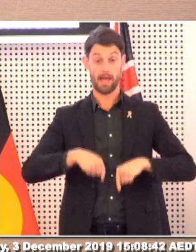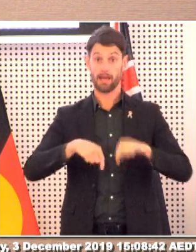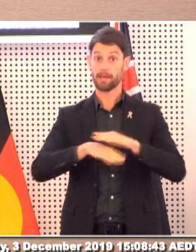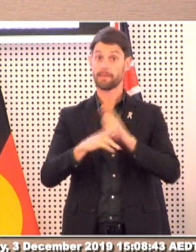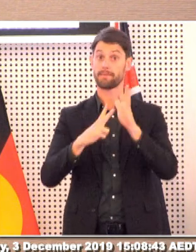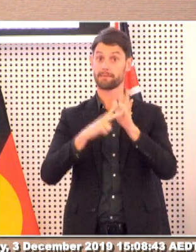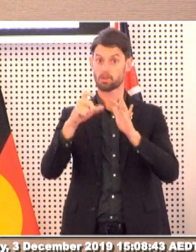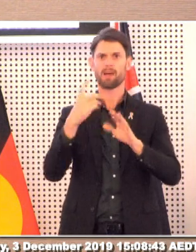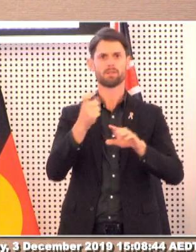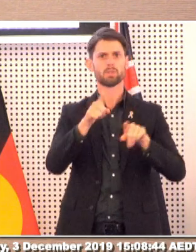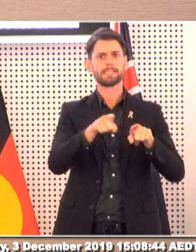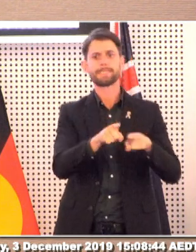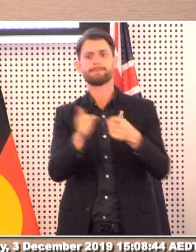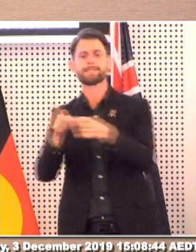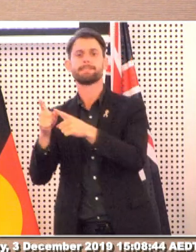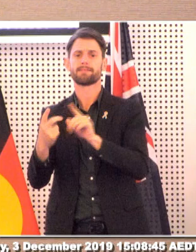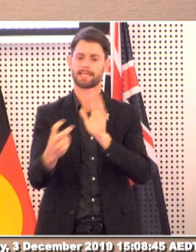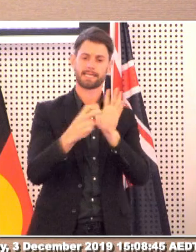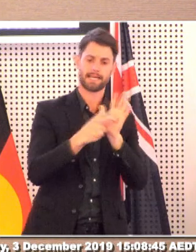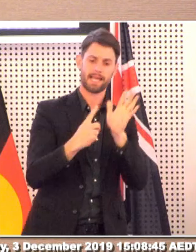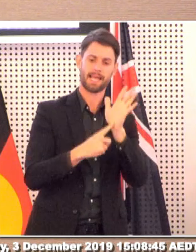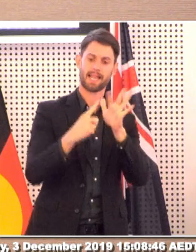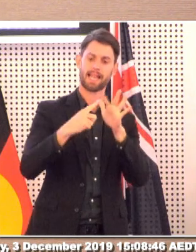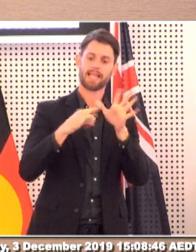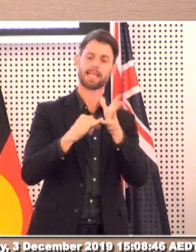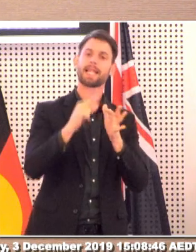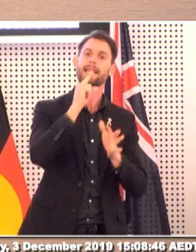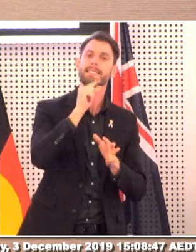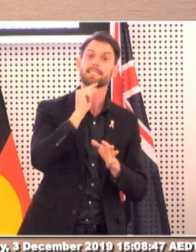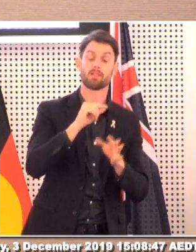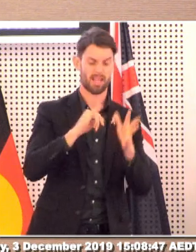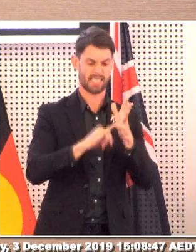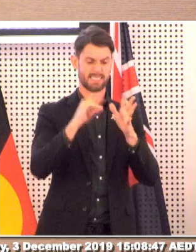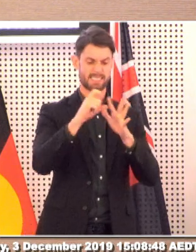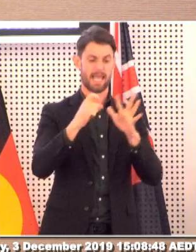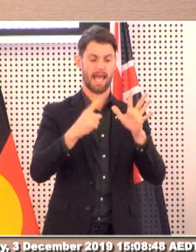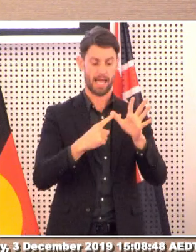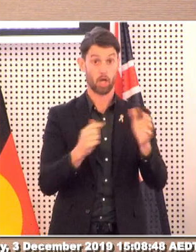So an SDA residential agreement means that a person has the same rights that were in